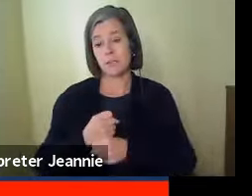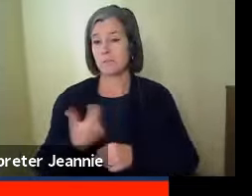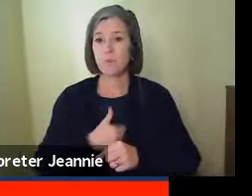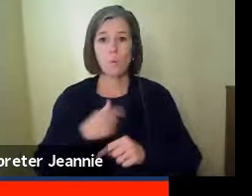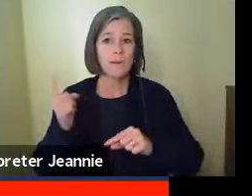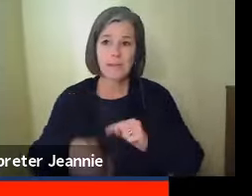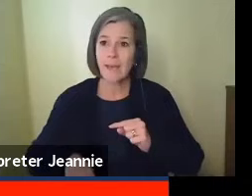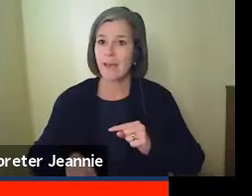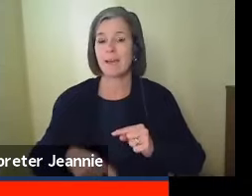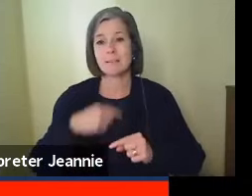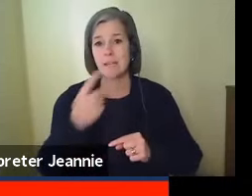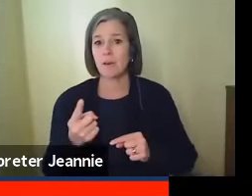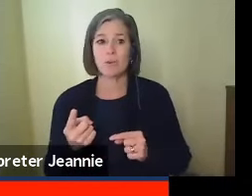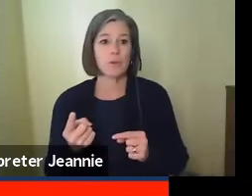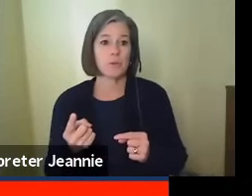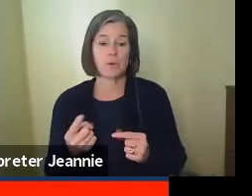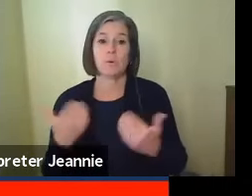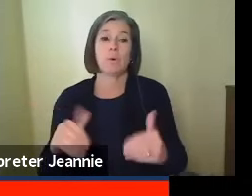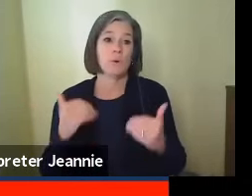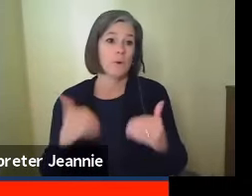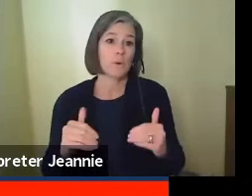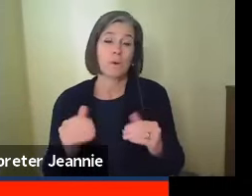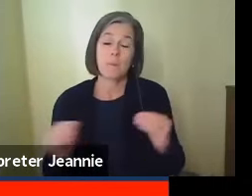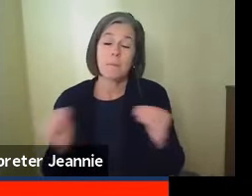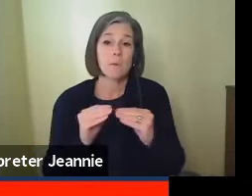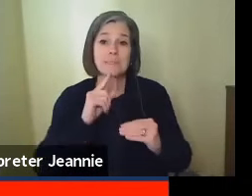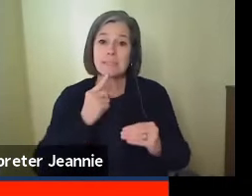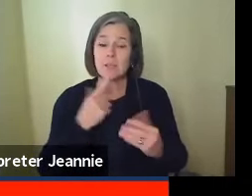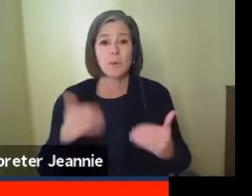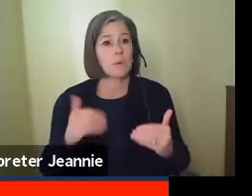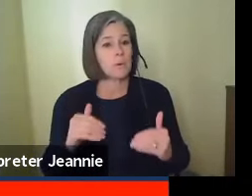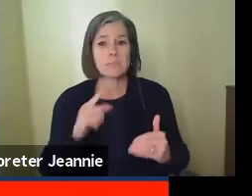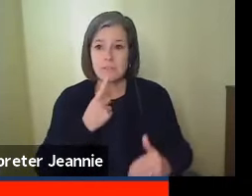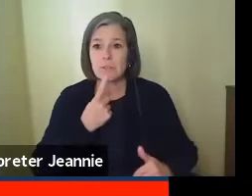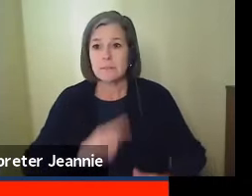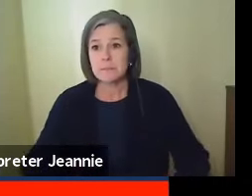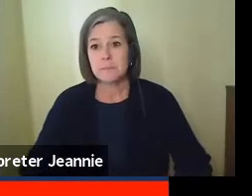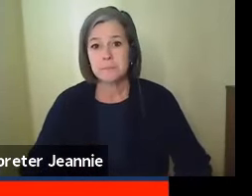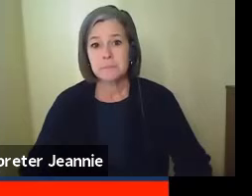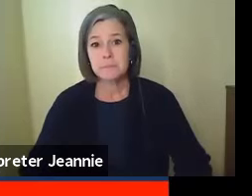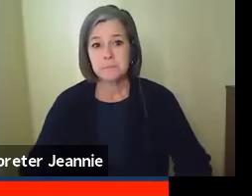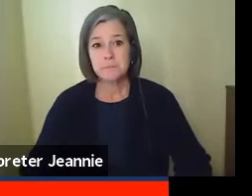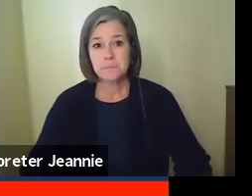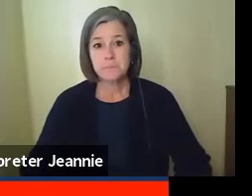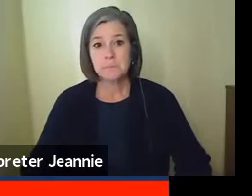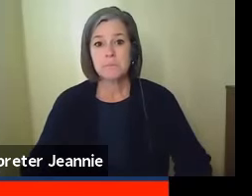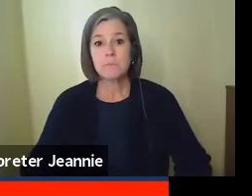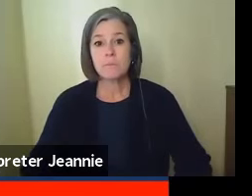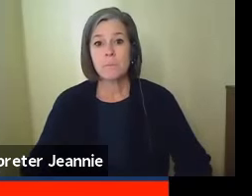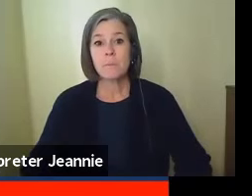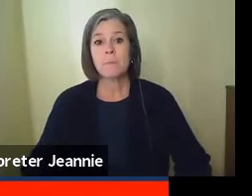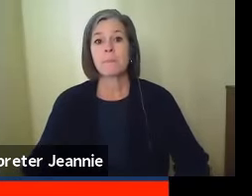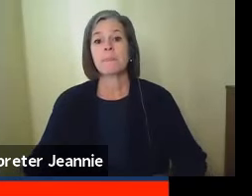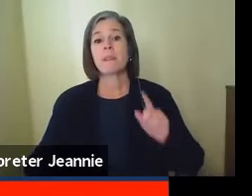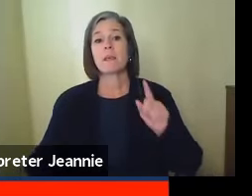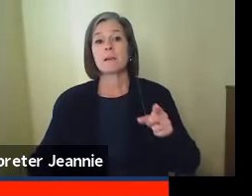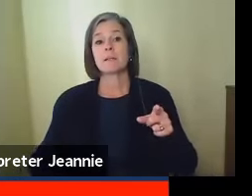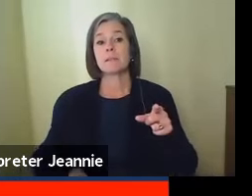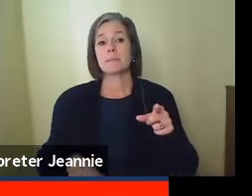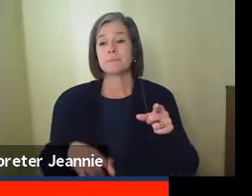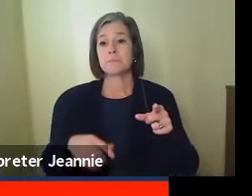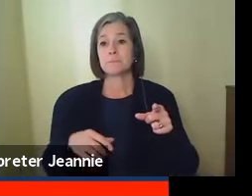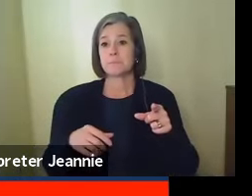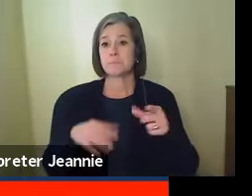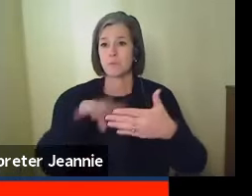the seriousness of what we are in right now. So this is a graphic that CDC has put out